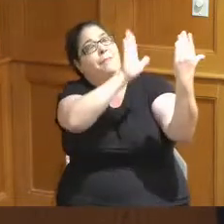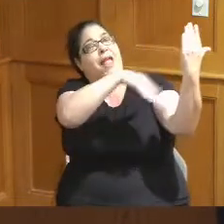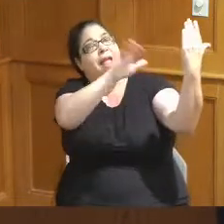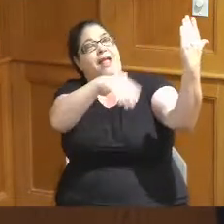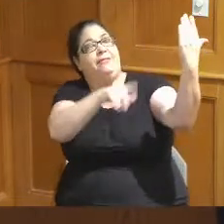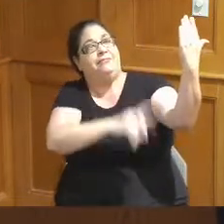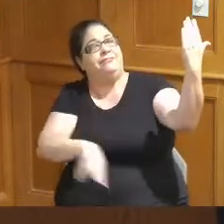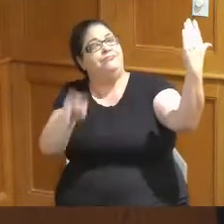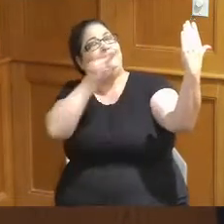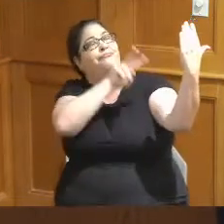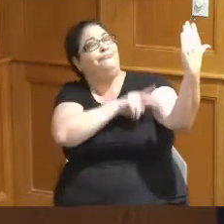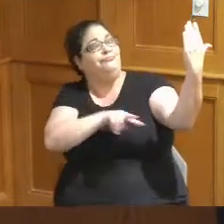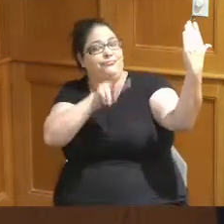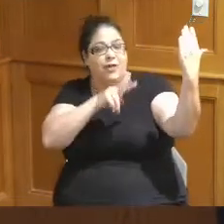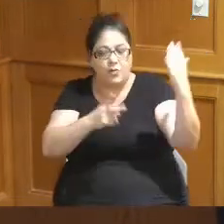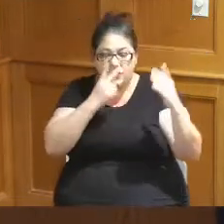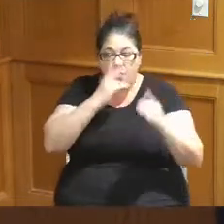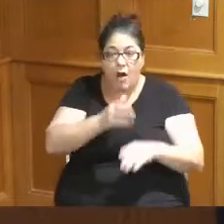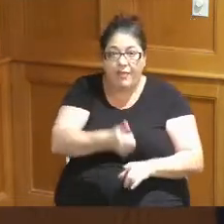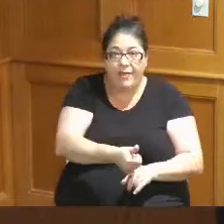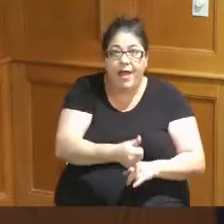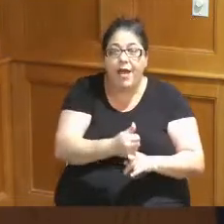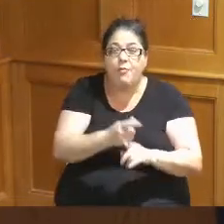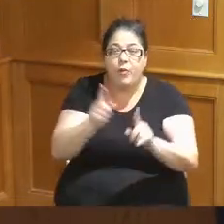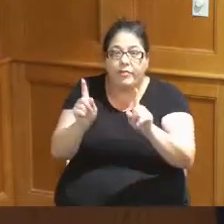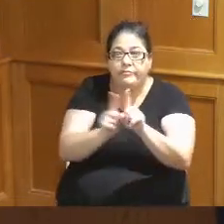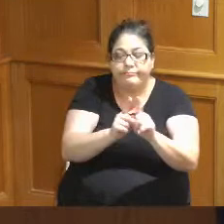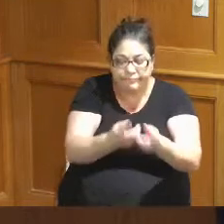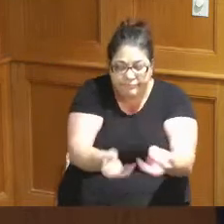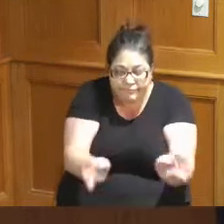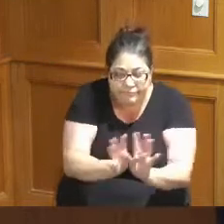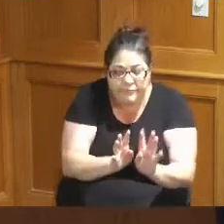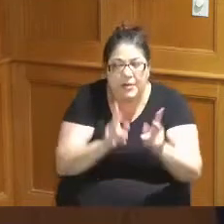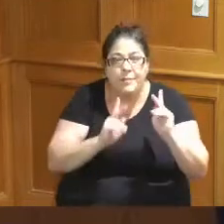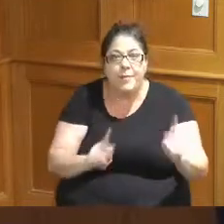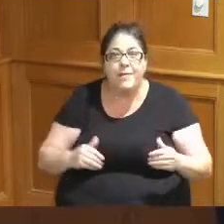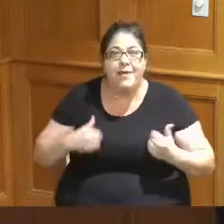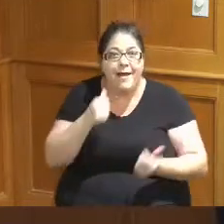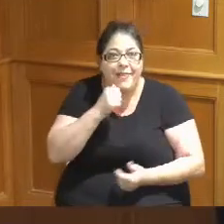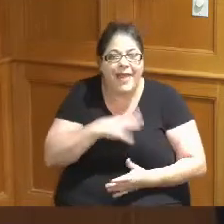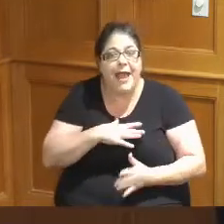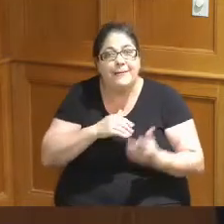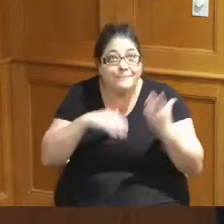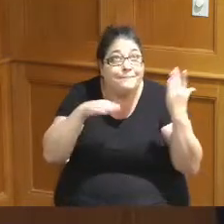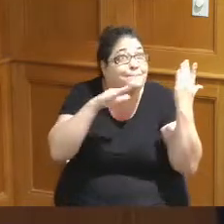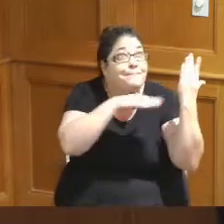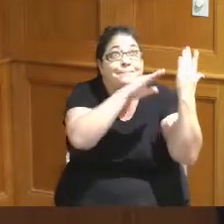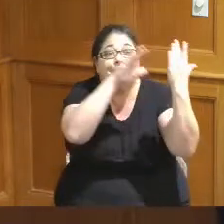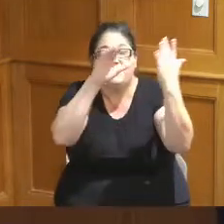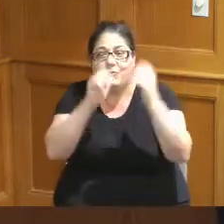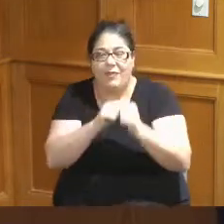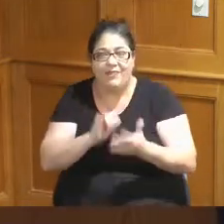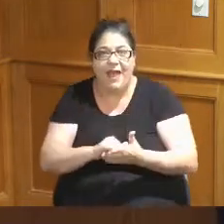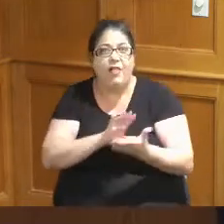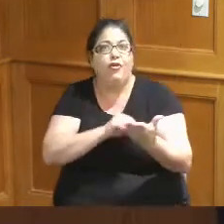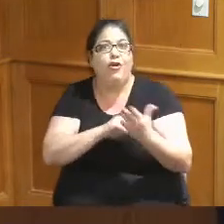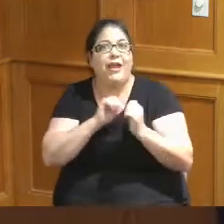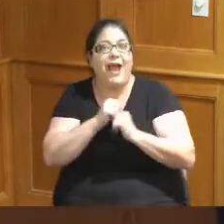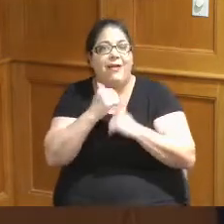of the program and a lot of young ladies who are getting that done and we're happy about that that